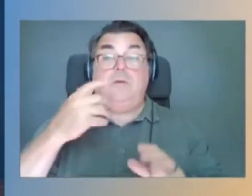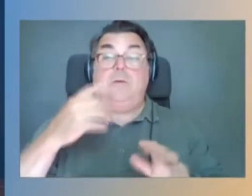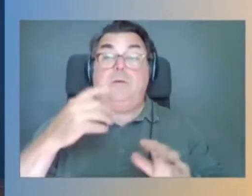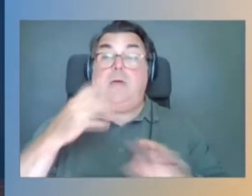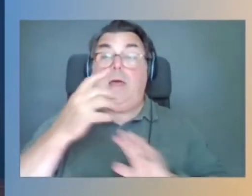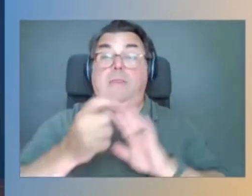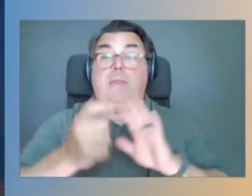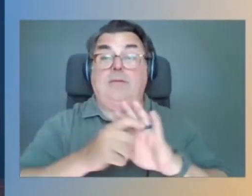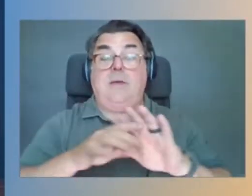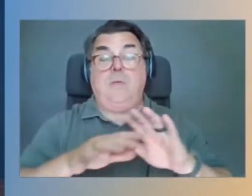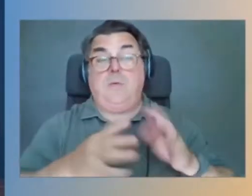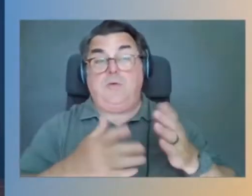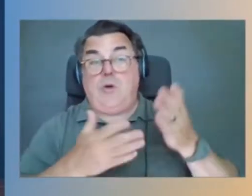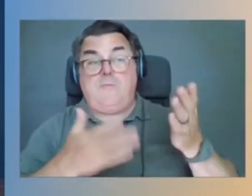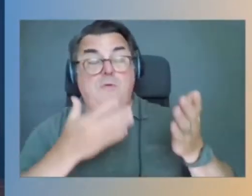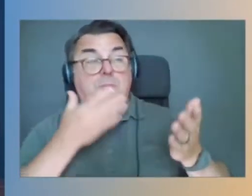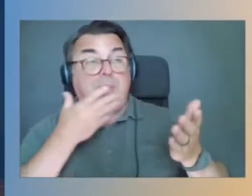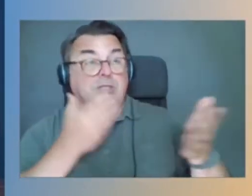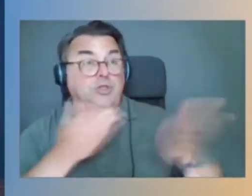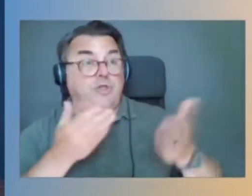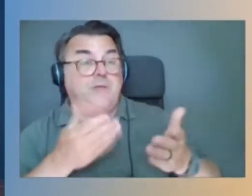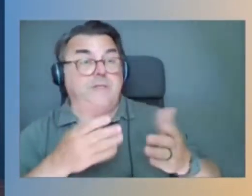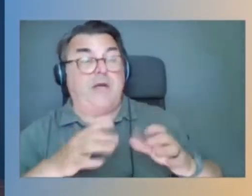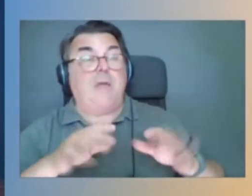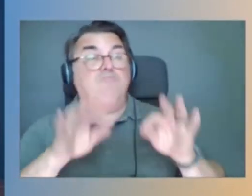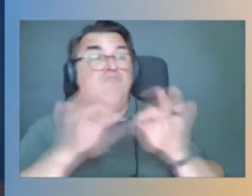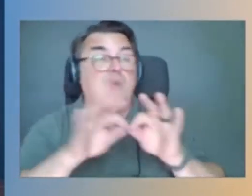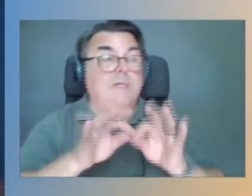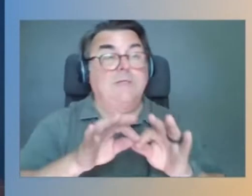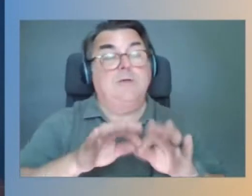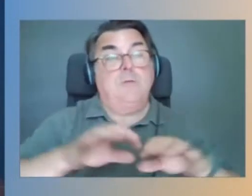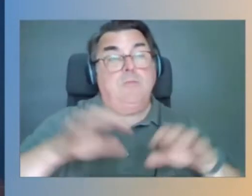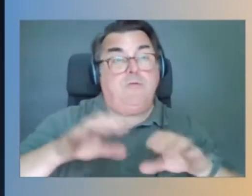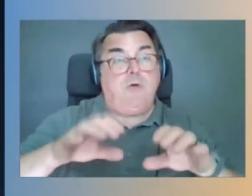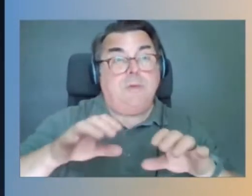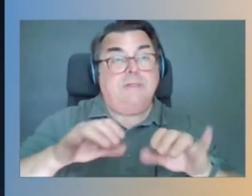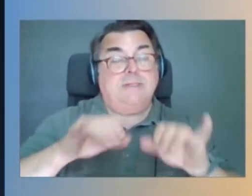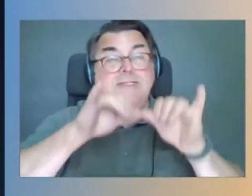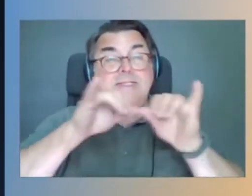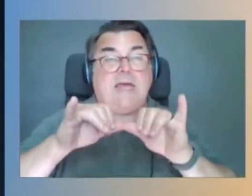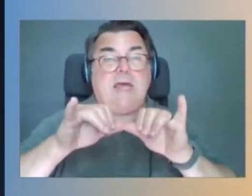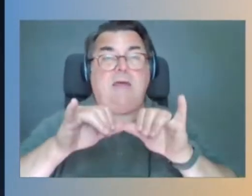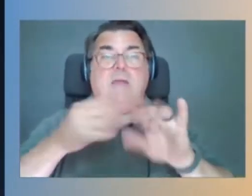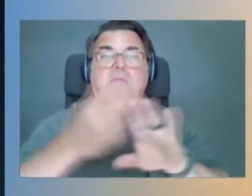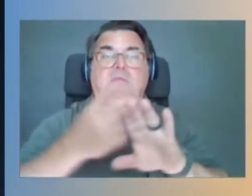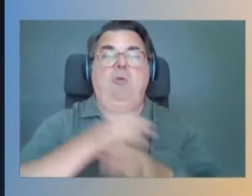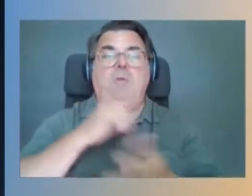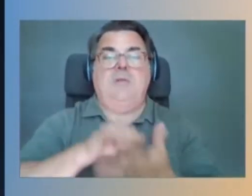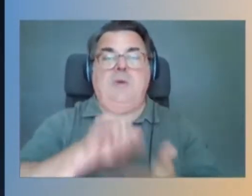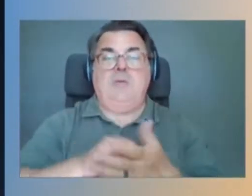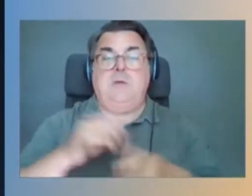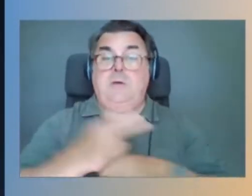at a price performance and scale that was not possible before. And our customers could use infrastructure services